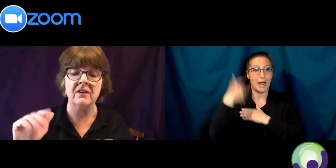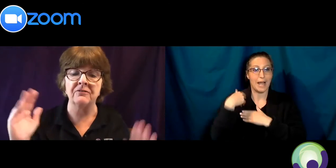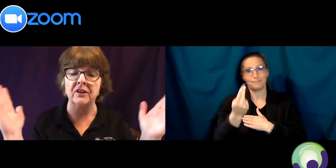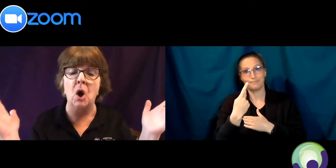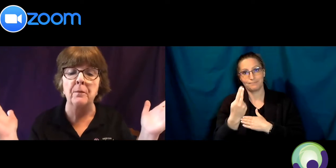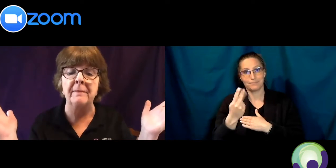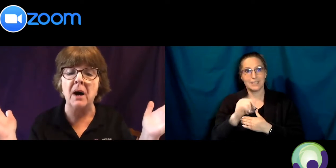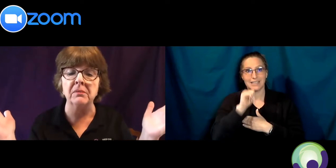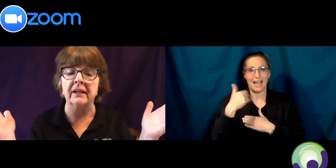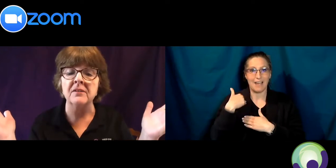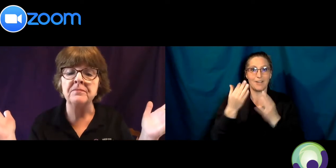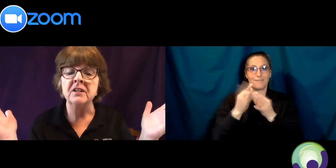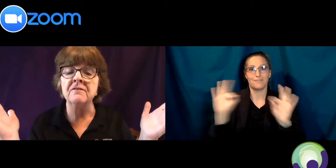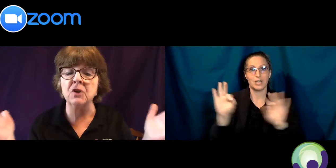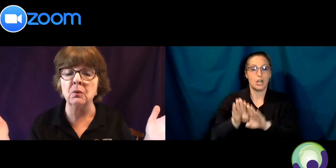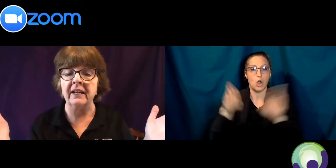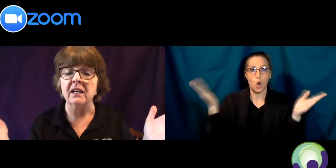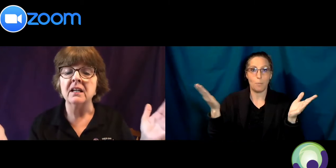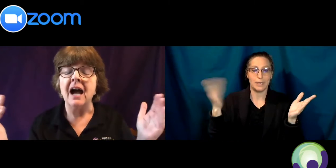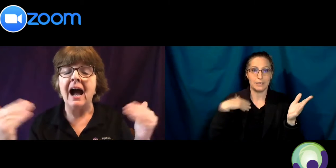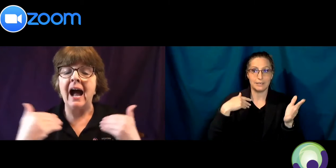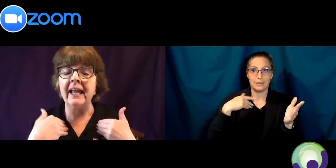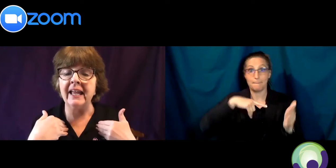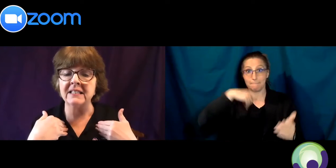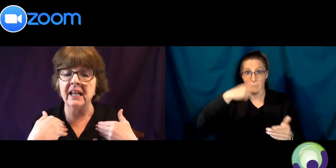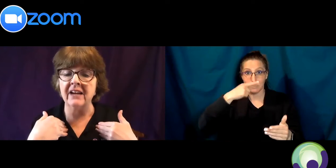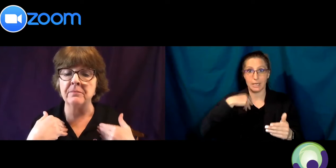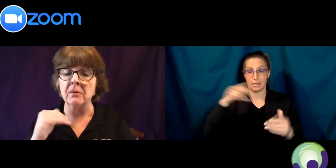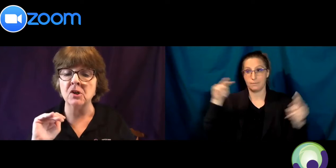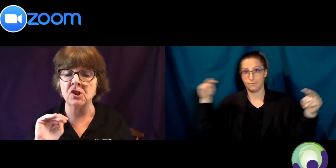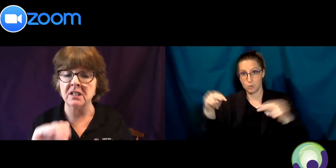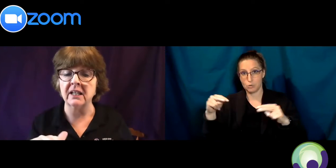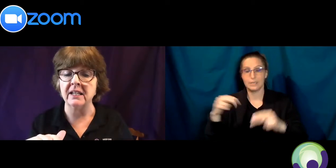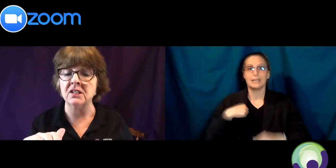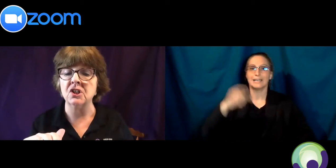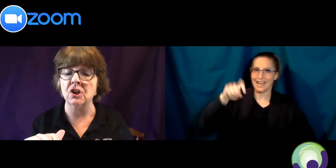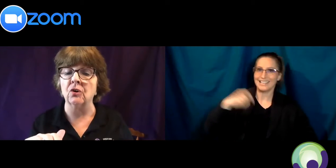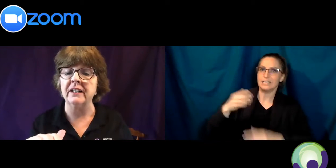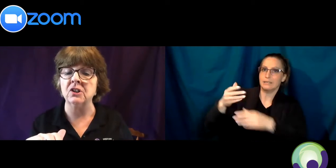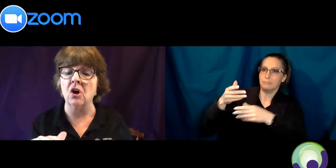free open public viewing. I had to have permission to get into your Green and Gold